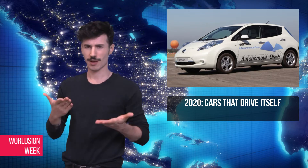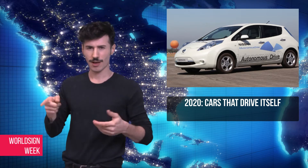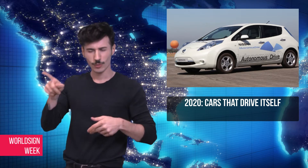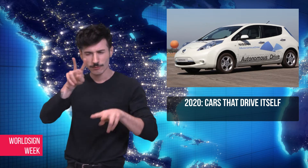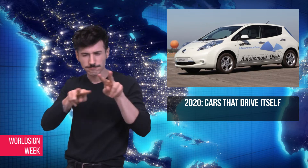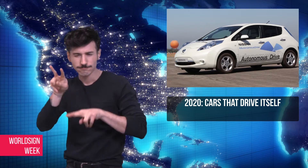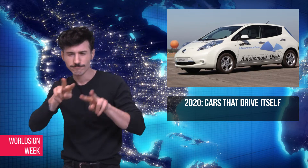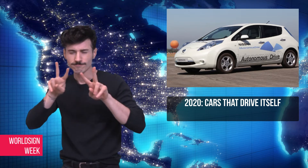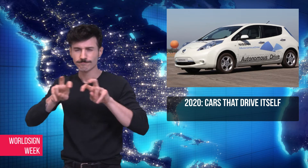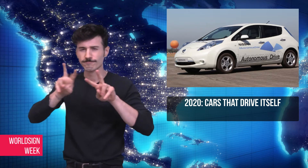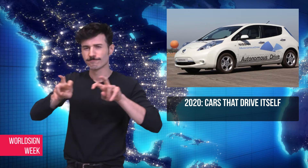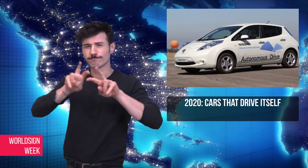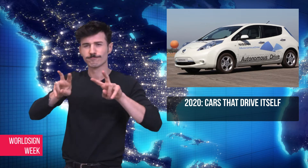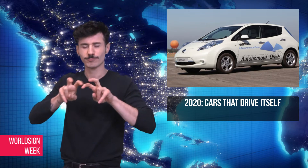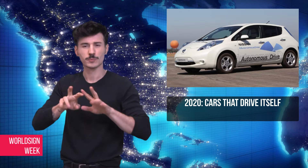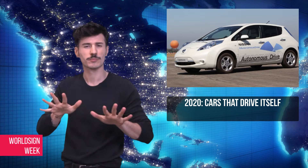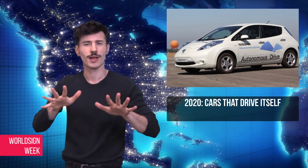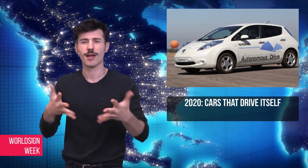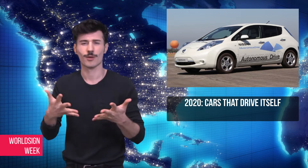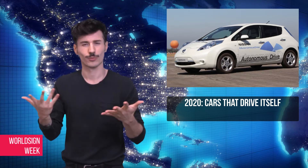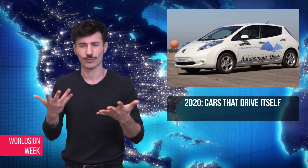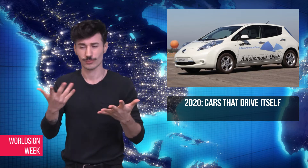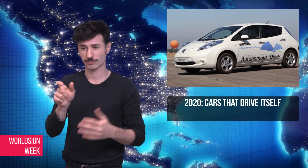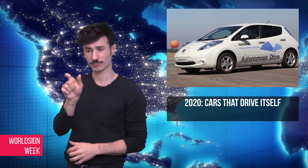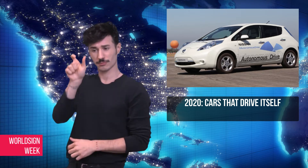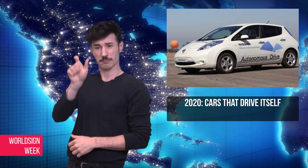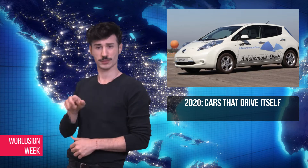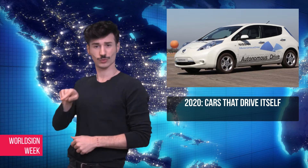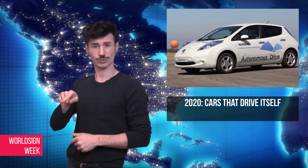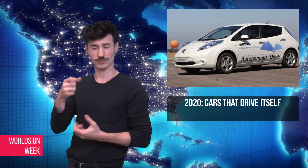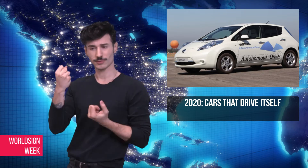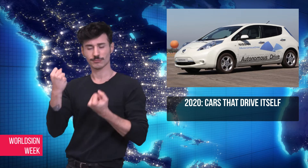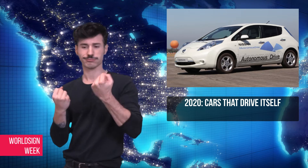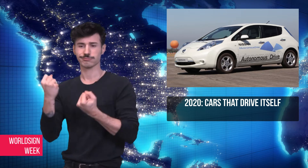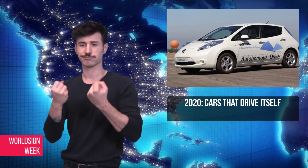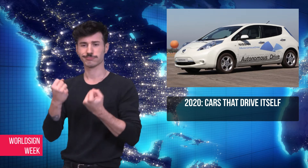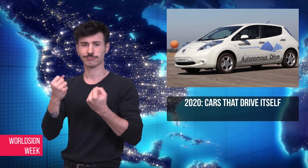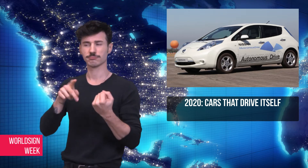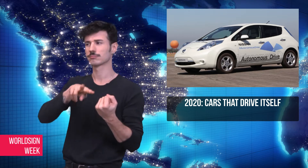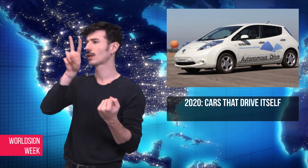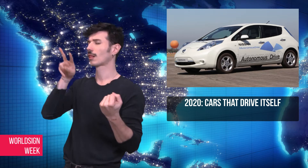Nissan states that they are working on ways to avoid